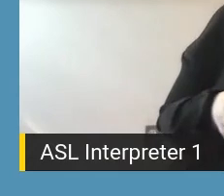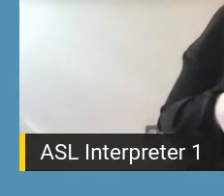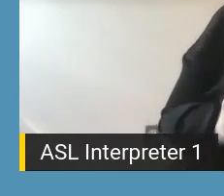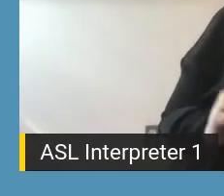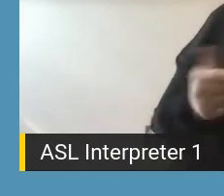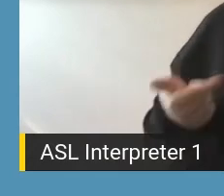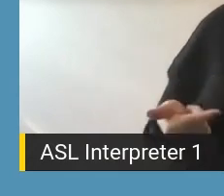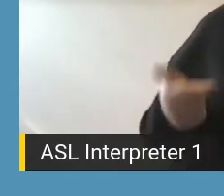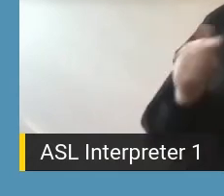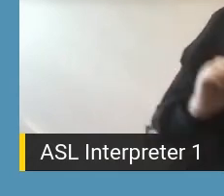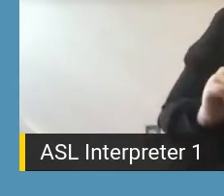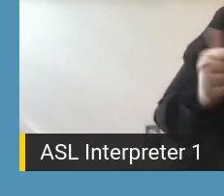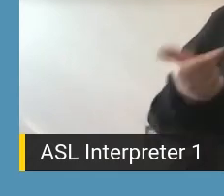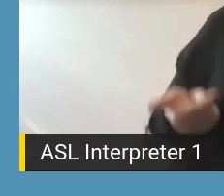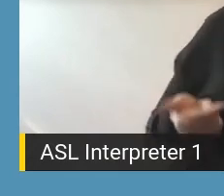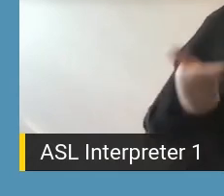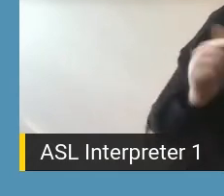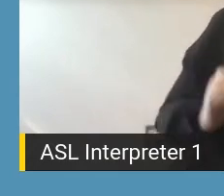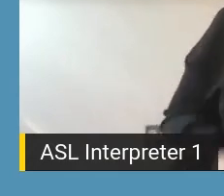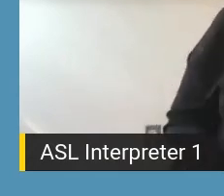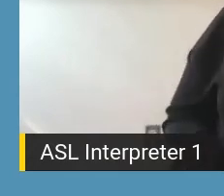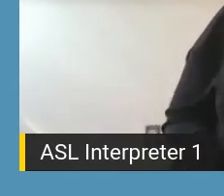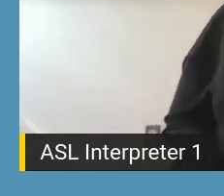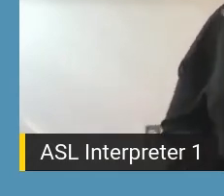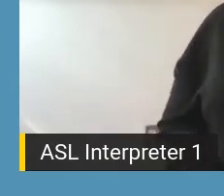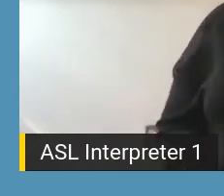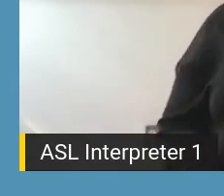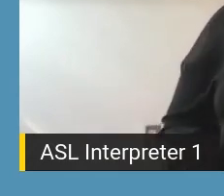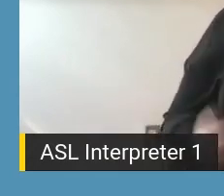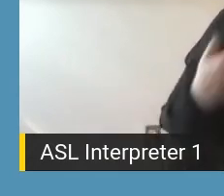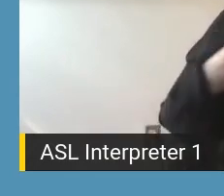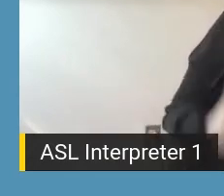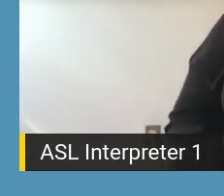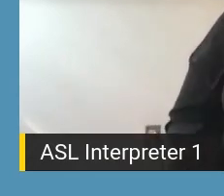your Icelandic interview was doing this right which was the phone bumps and the bumps is